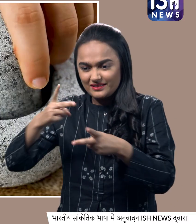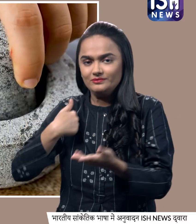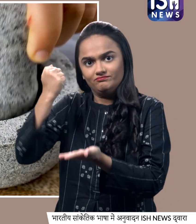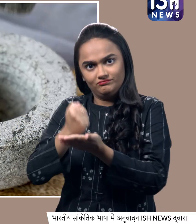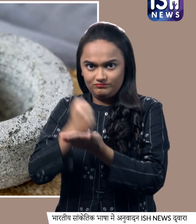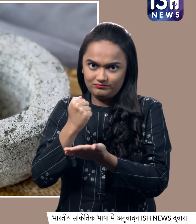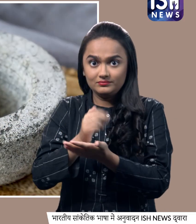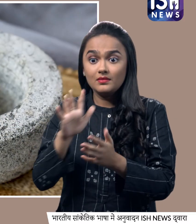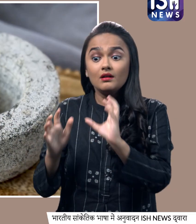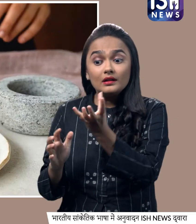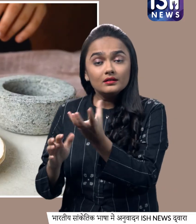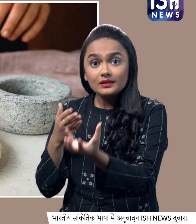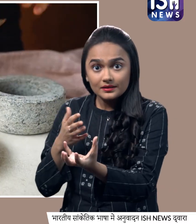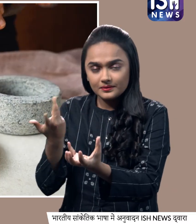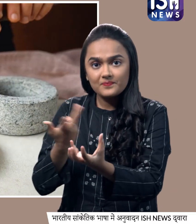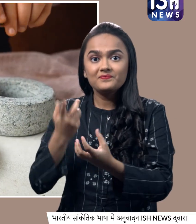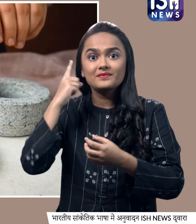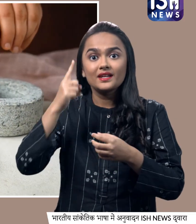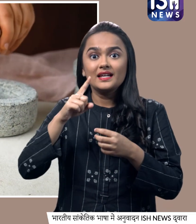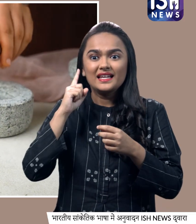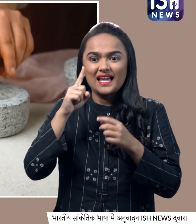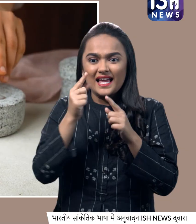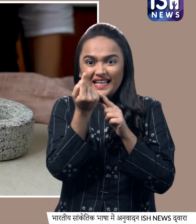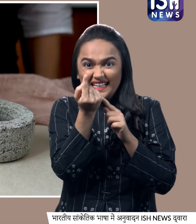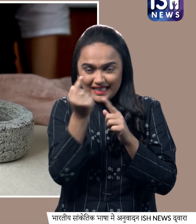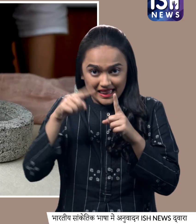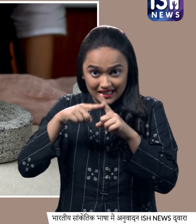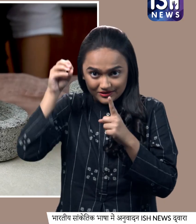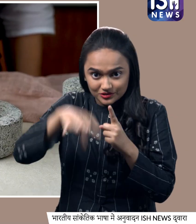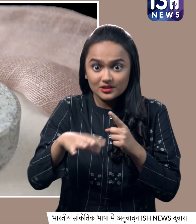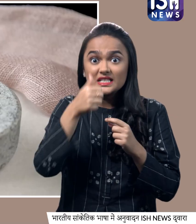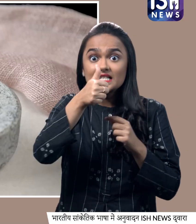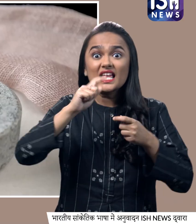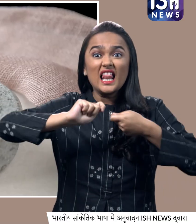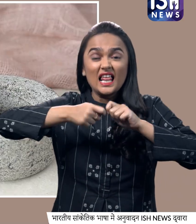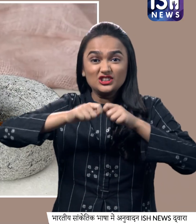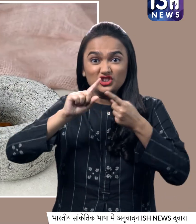Place a 2 inch cinnamon piece in a mortar and pestle, 6 green cardamom seeds